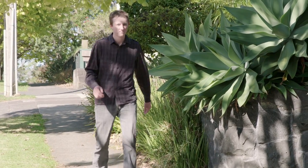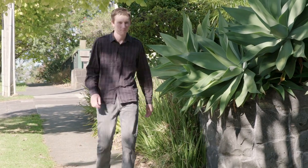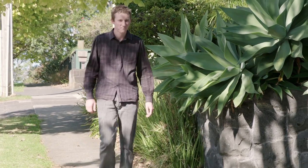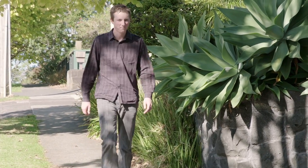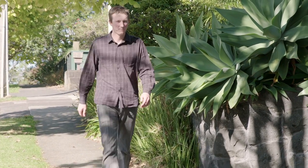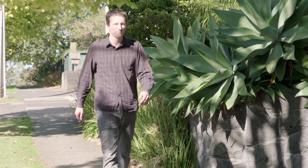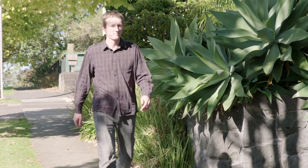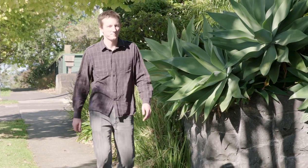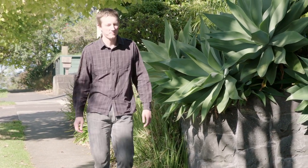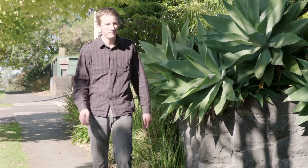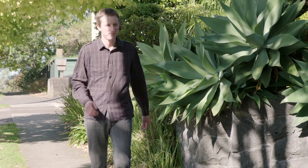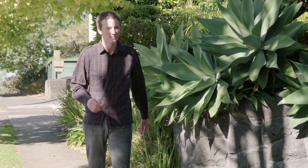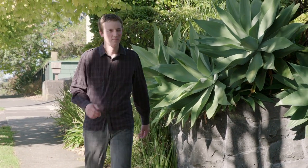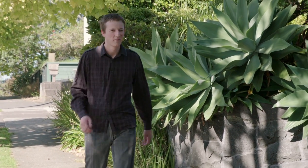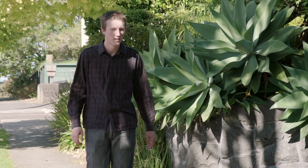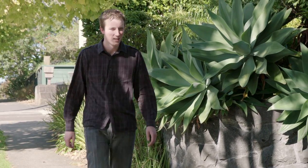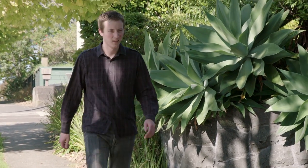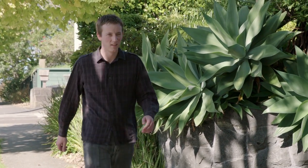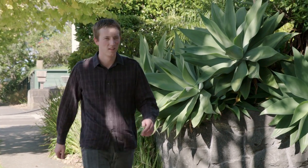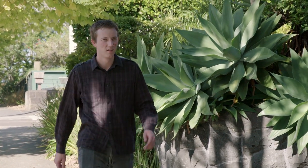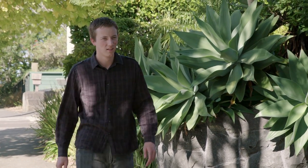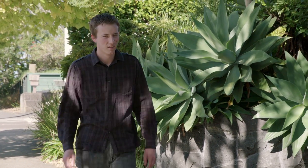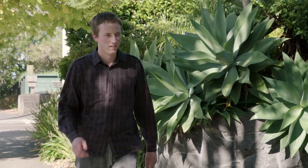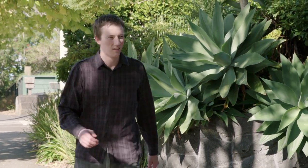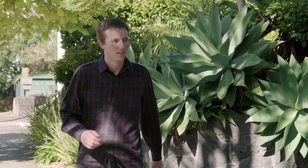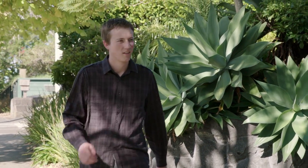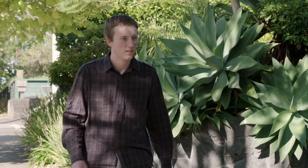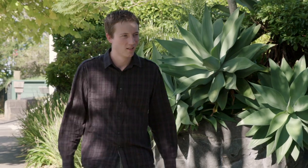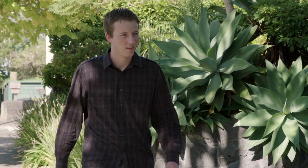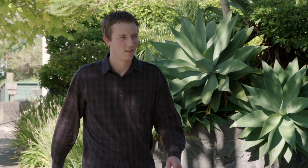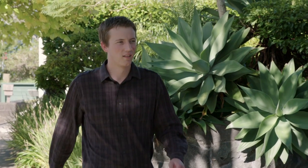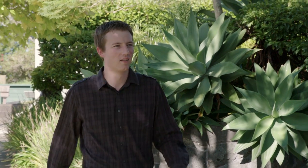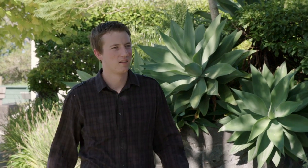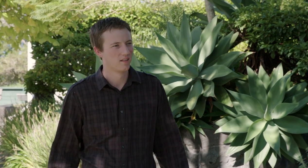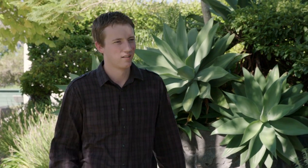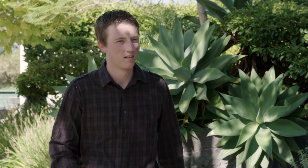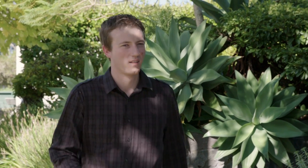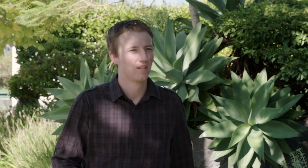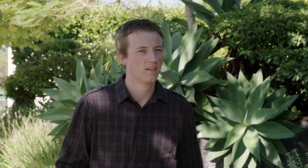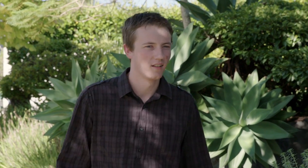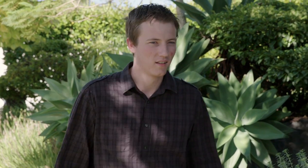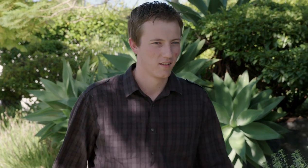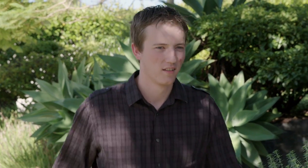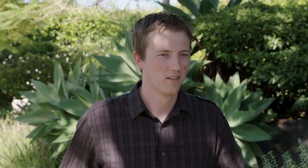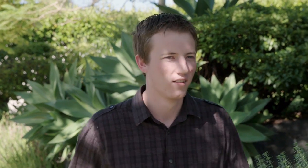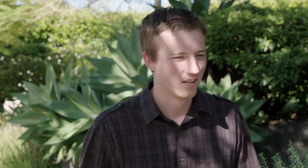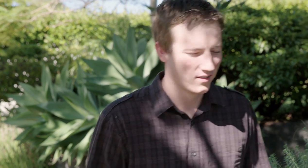Jimmy dreamed of being an air traffic controller, but progressive hearing loss in his left ear ruled that out.